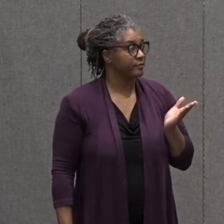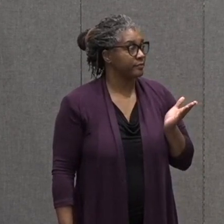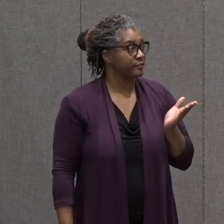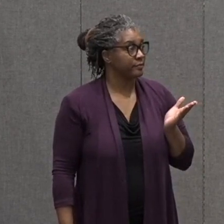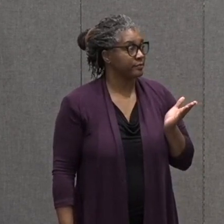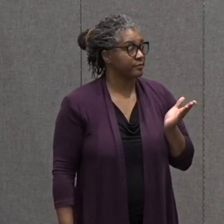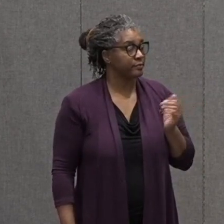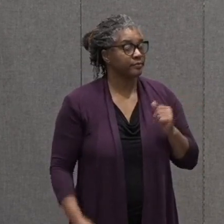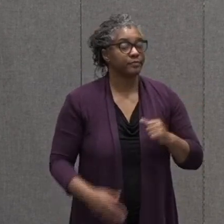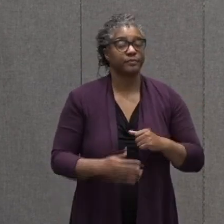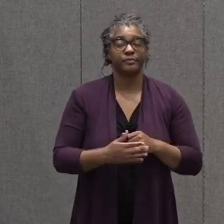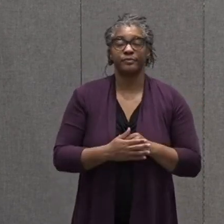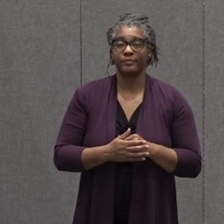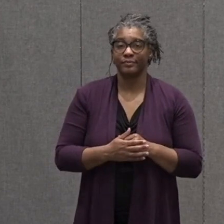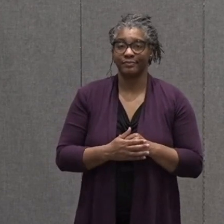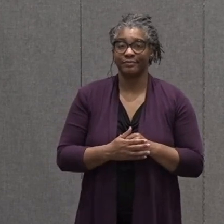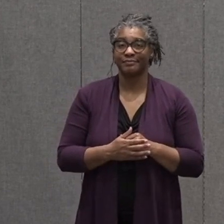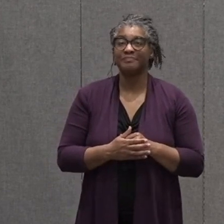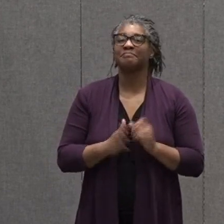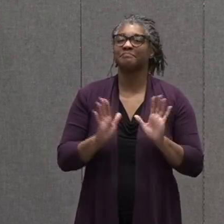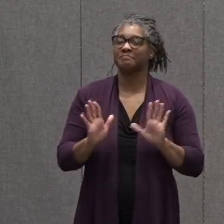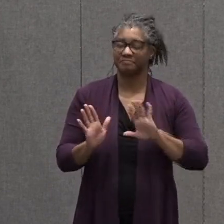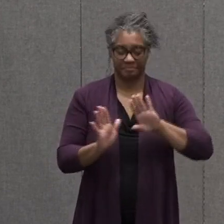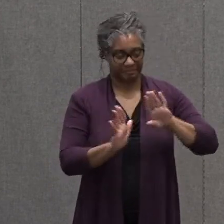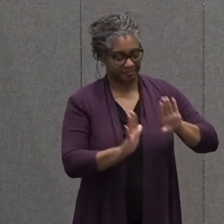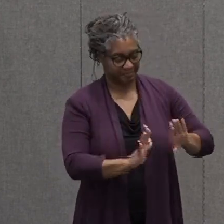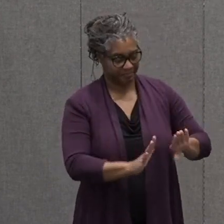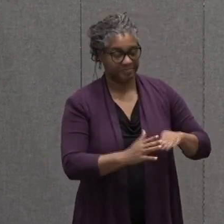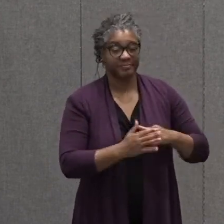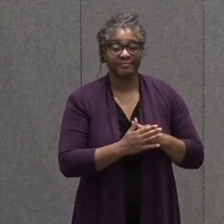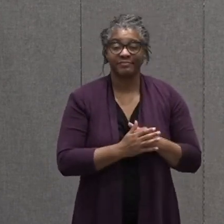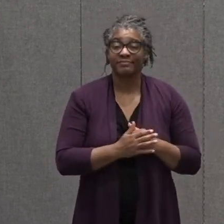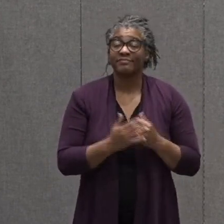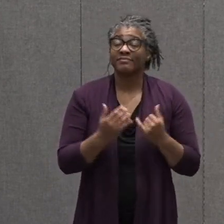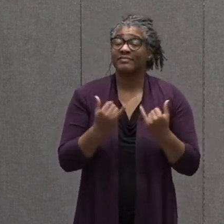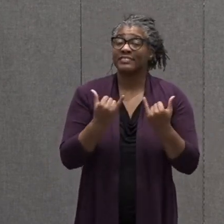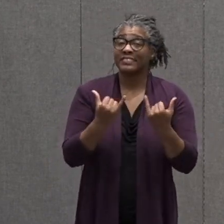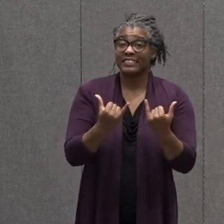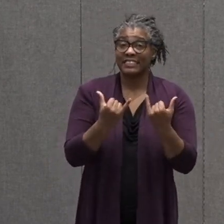For this section here, because I'll be handling food, I'm going to put on some plastic gloves.